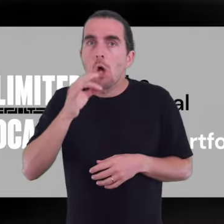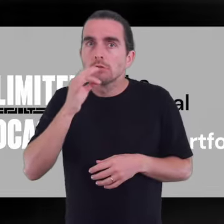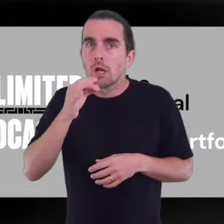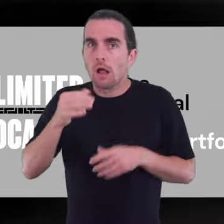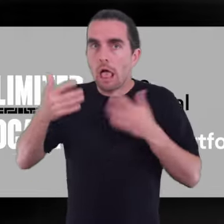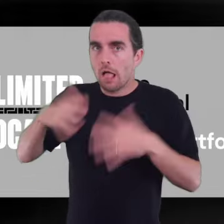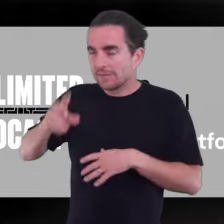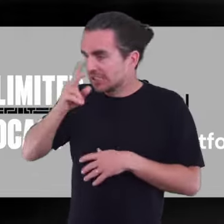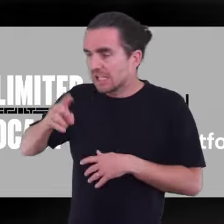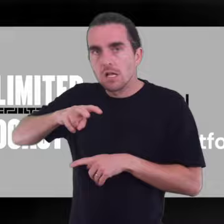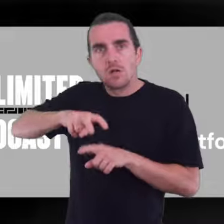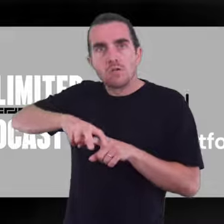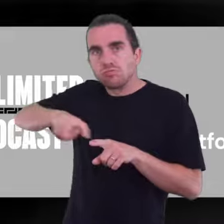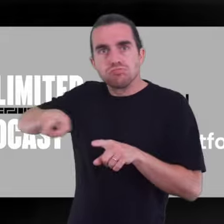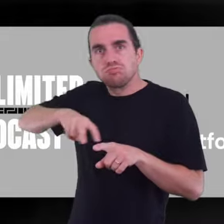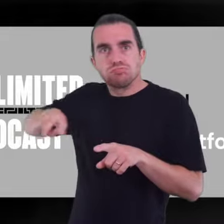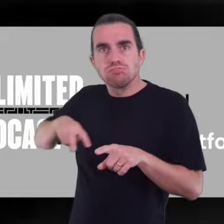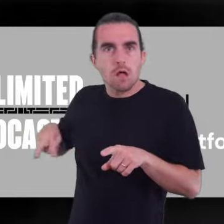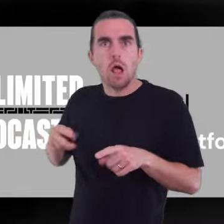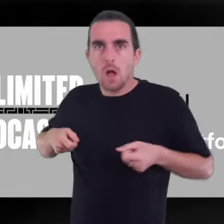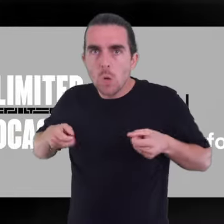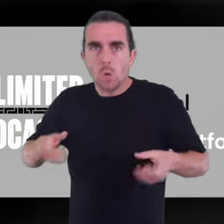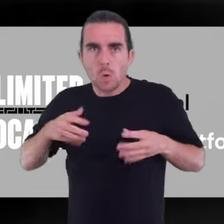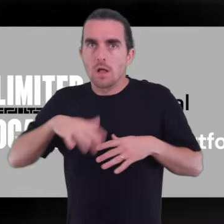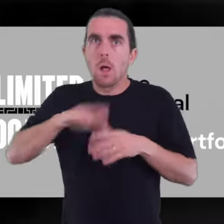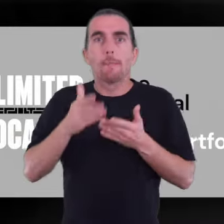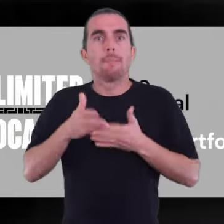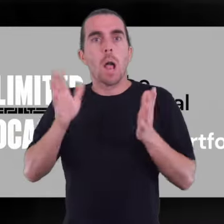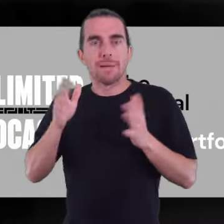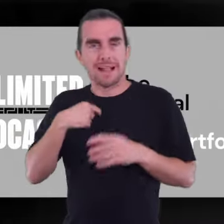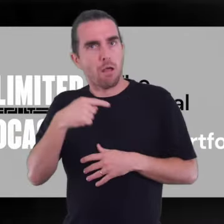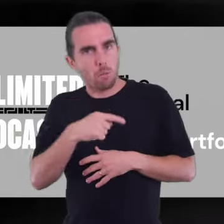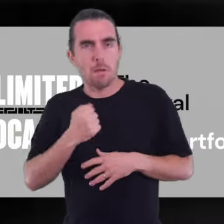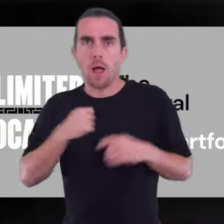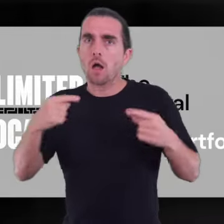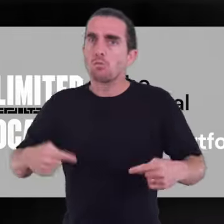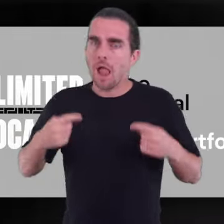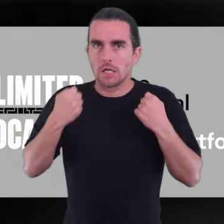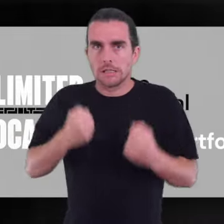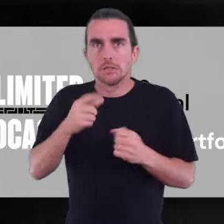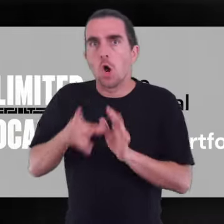of my own wheelchair in public spaces. My wheels, I discovered, absorb a lot of water when it rains,